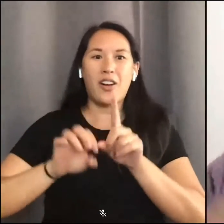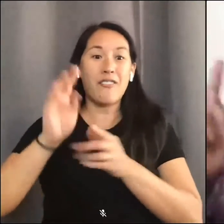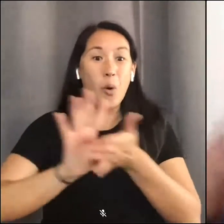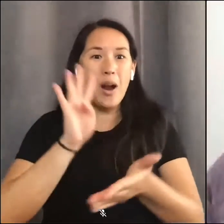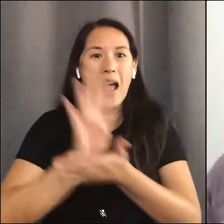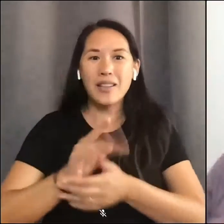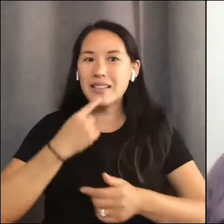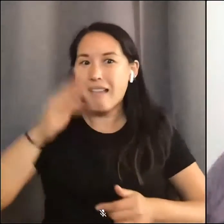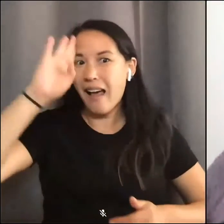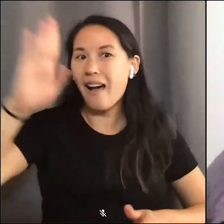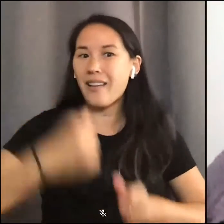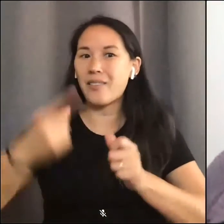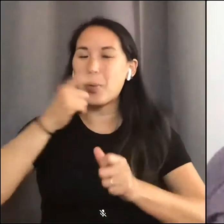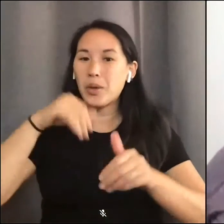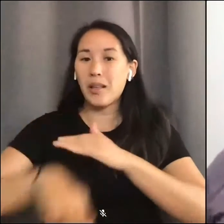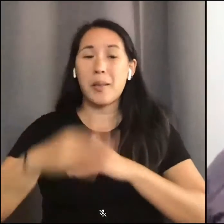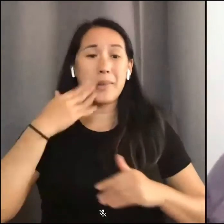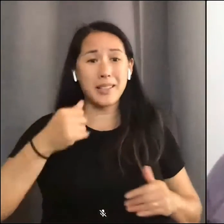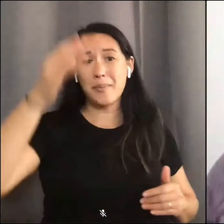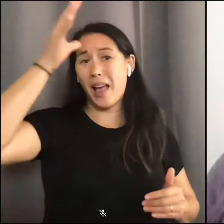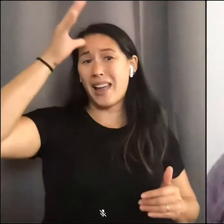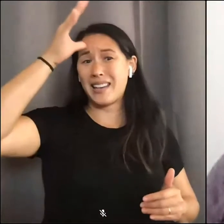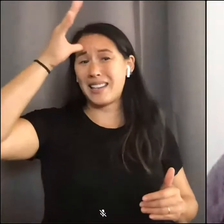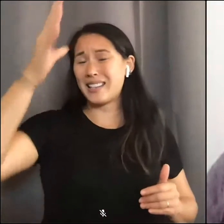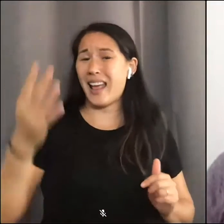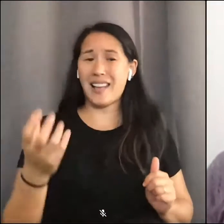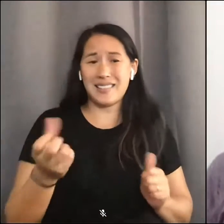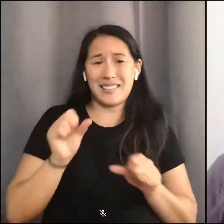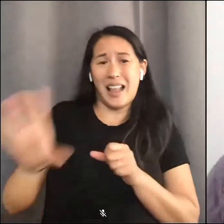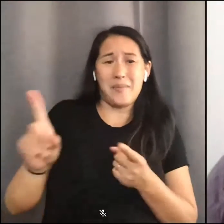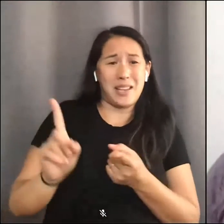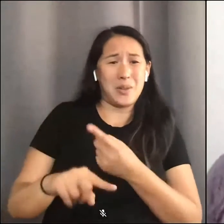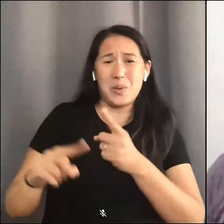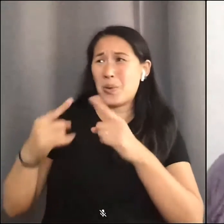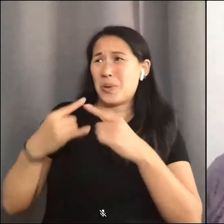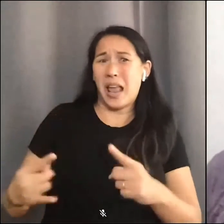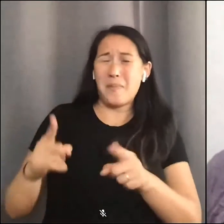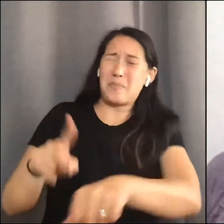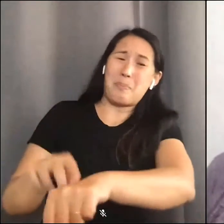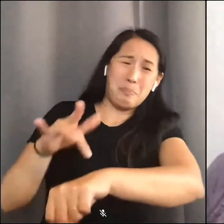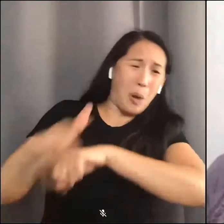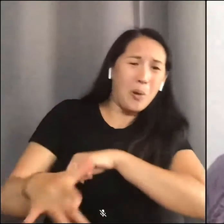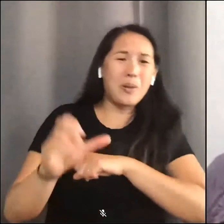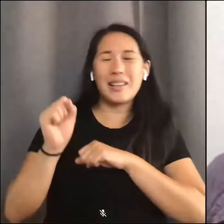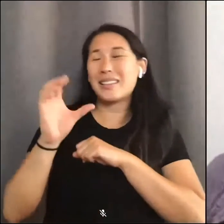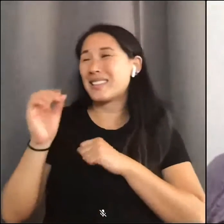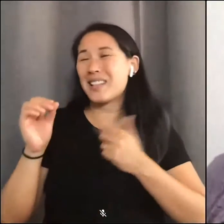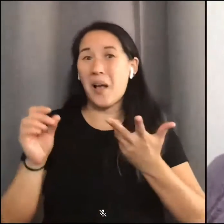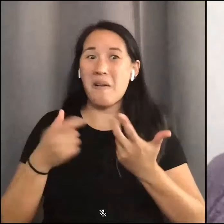in and registered because my dad got me there way early for registration um and same similar thing